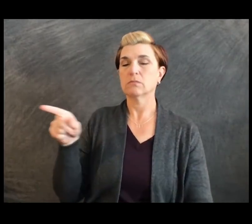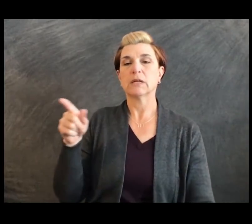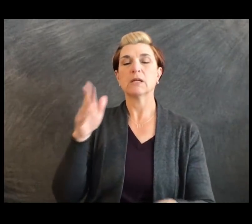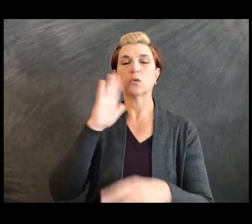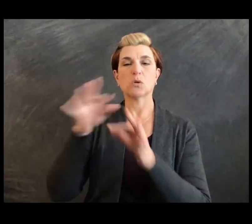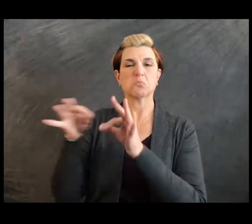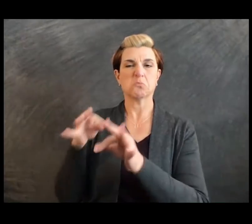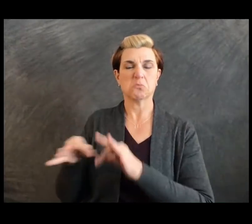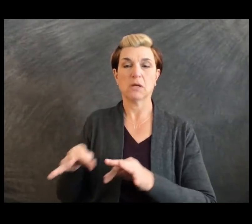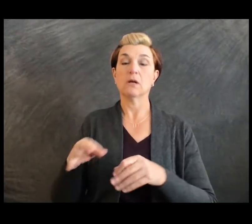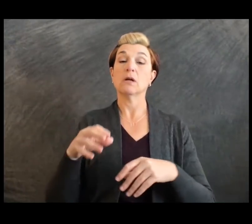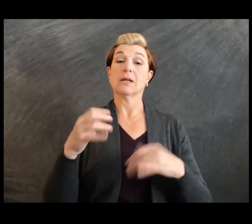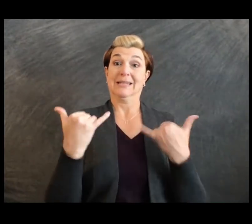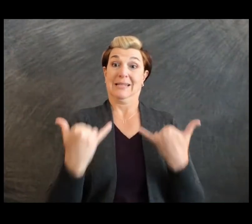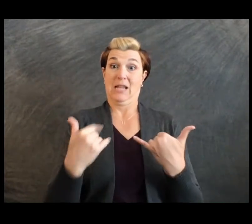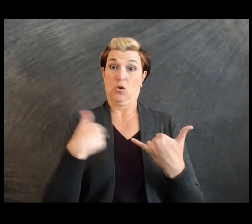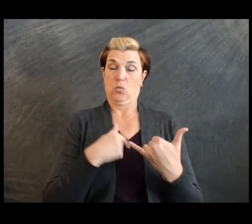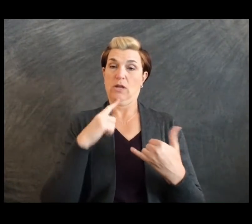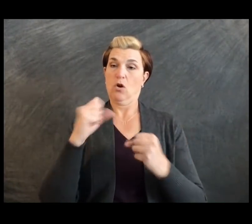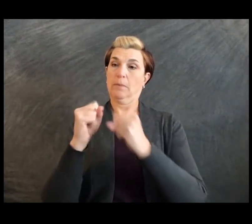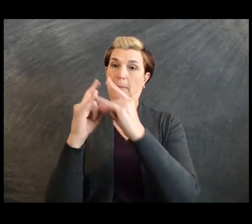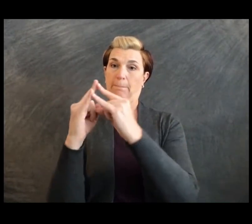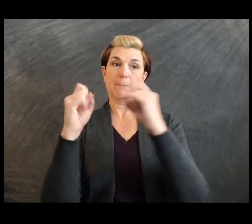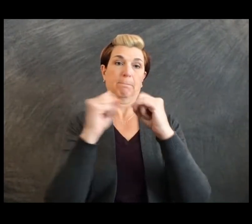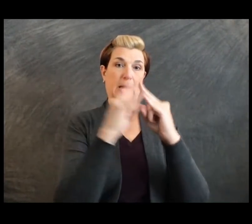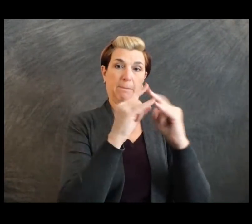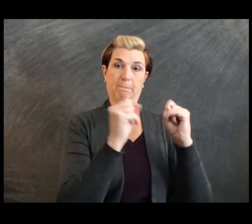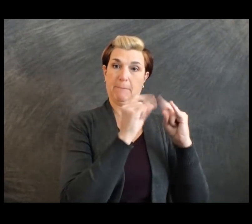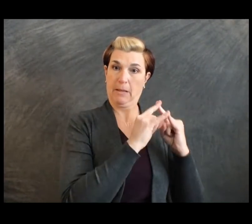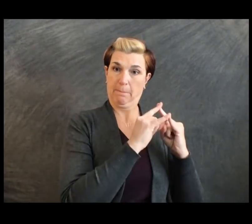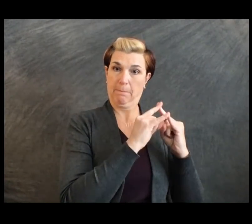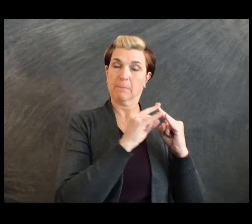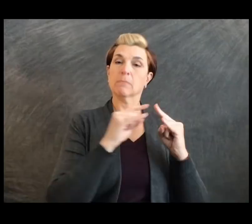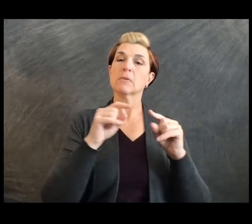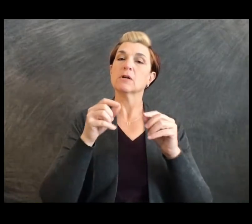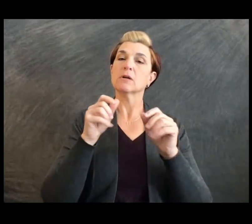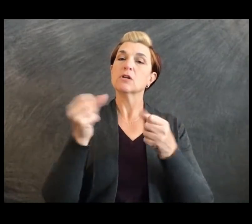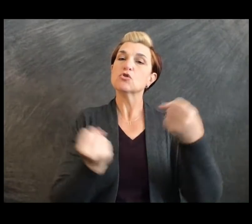drive-throughs are expanding across the country and as you will hear detail this